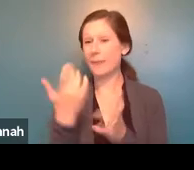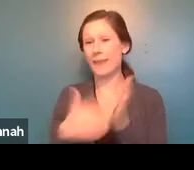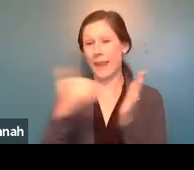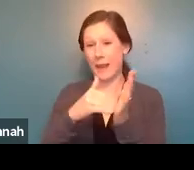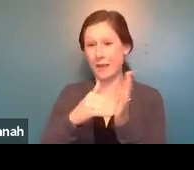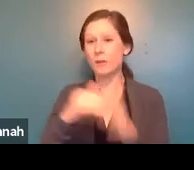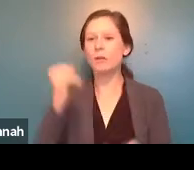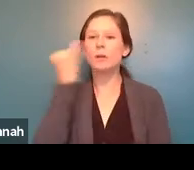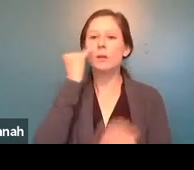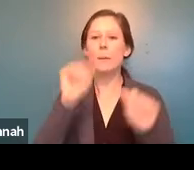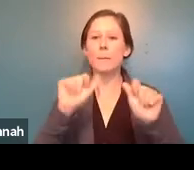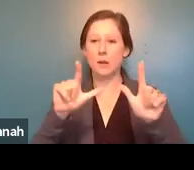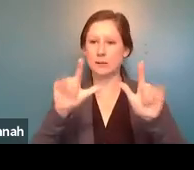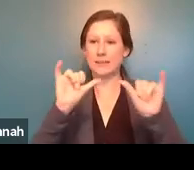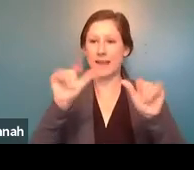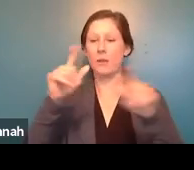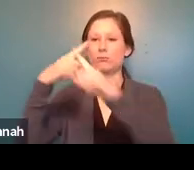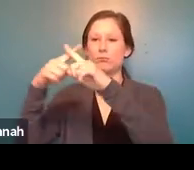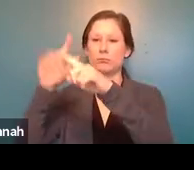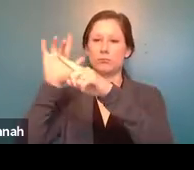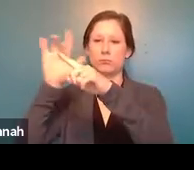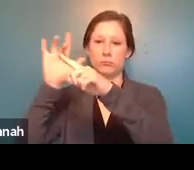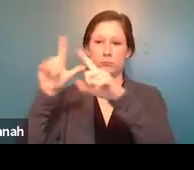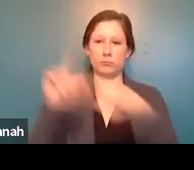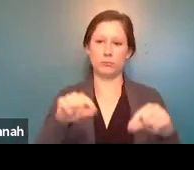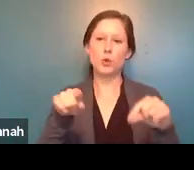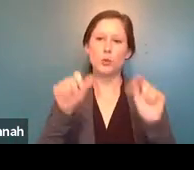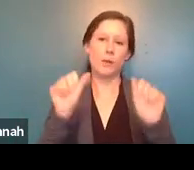your screen, you can close it with that little X at the top